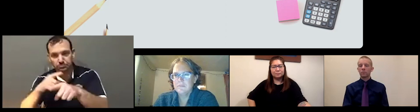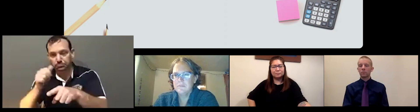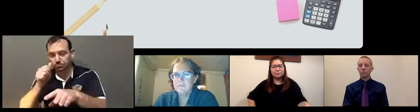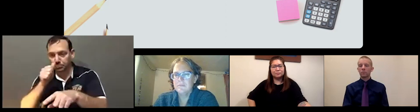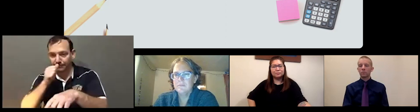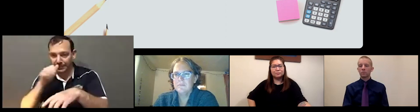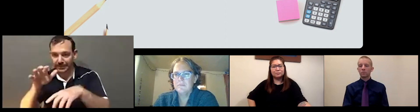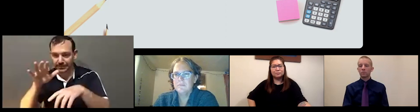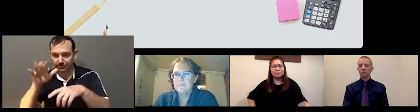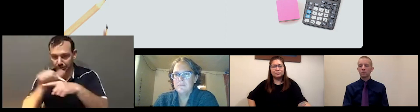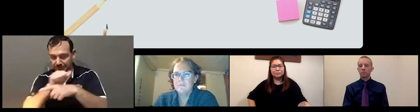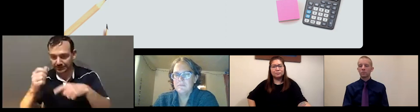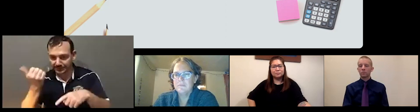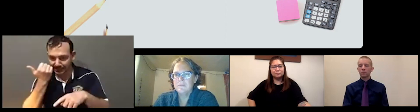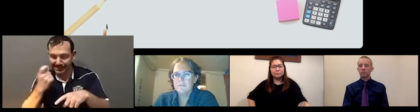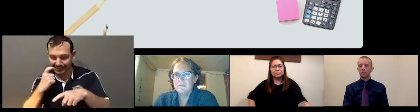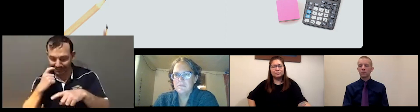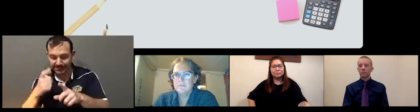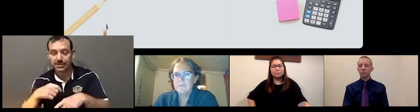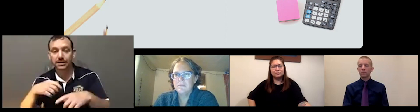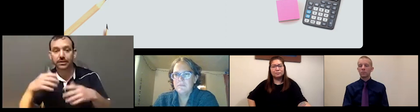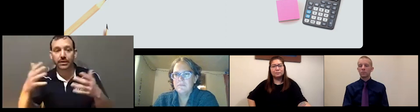and Andrew works at a private practice as a dentist.